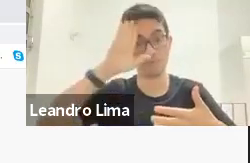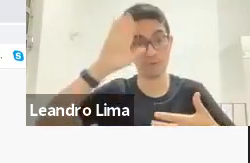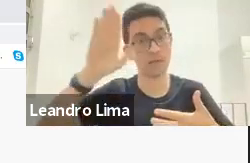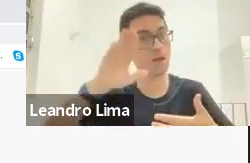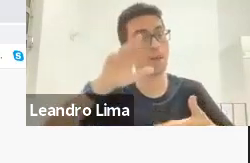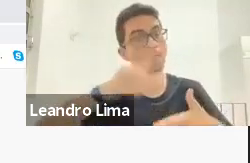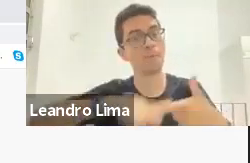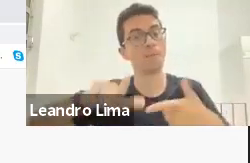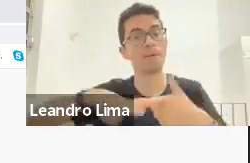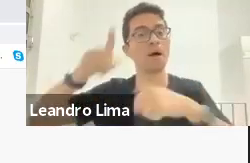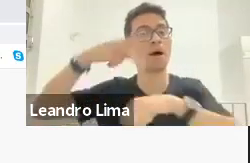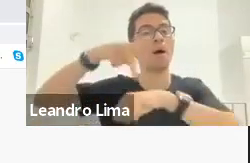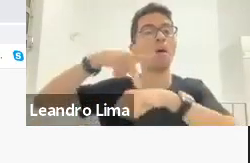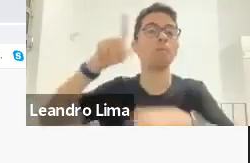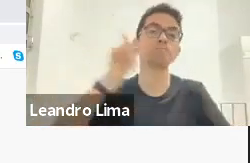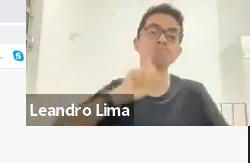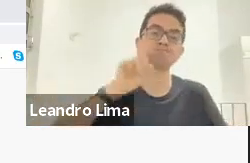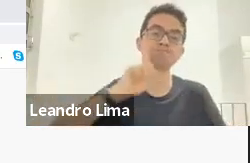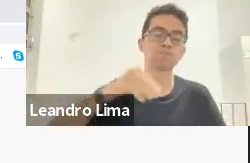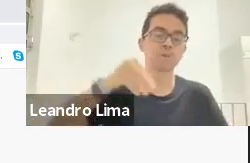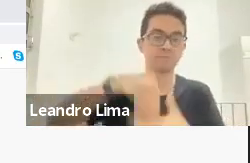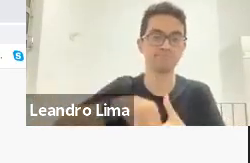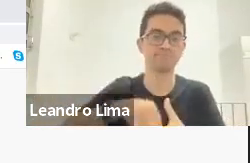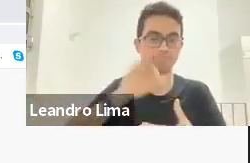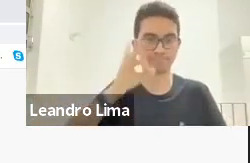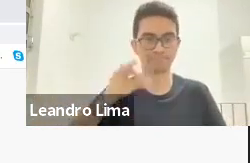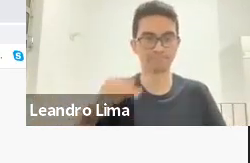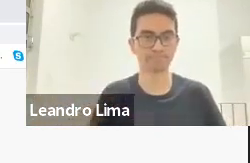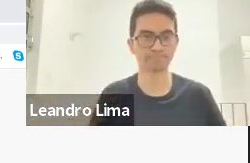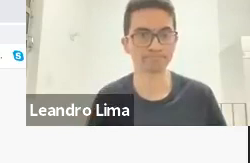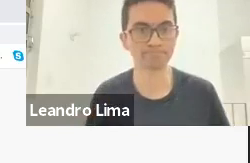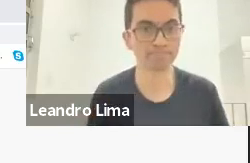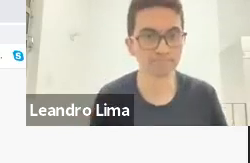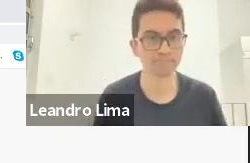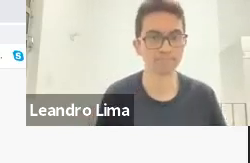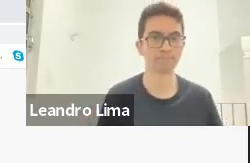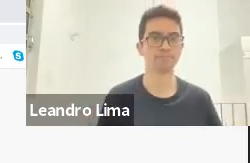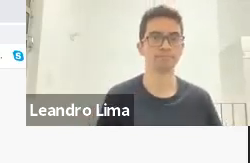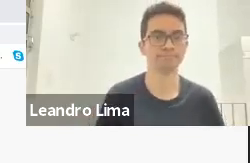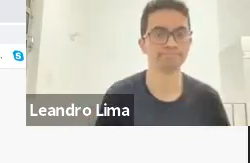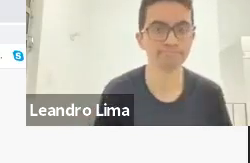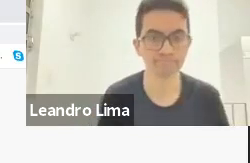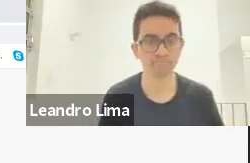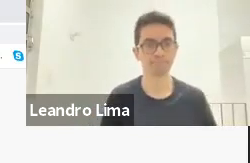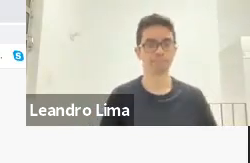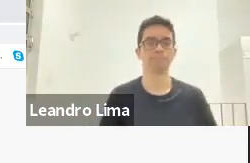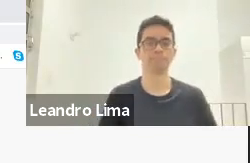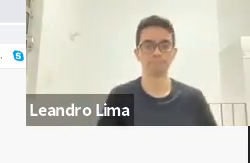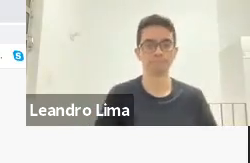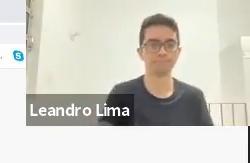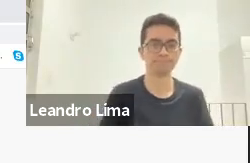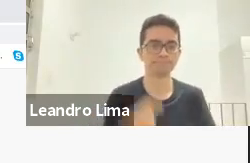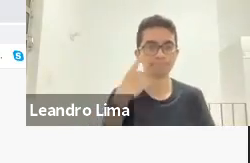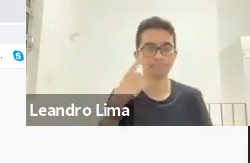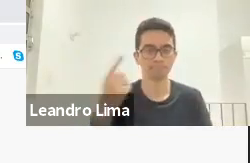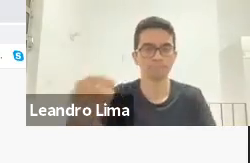talk. people people over here talk. And it all goes like this it doesn't And it all goes like this it doesn't come together at any point, and they just keep